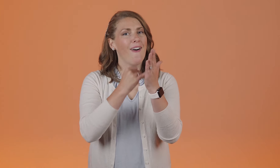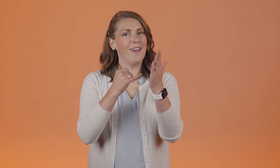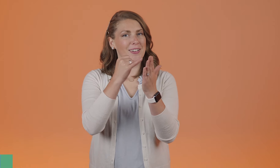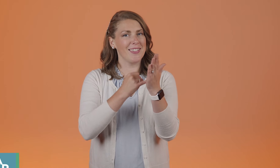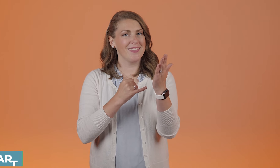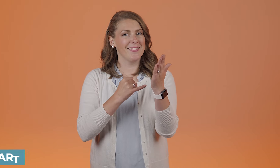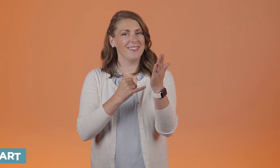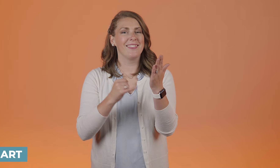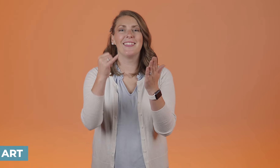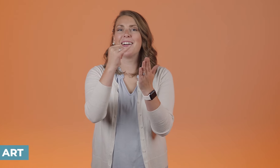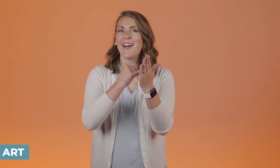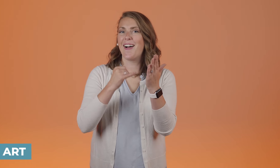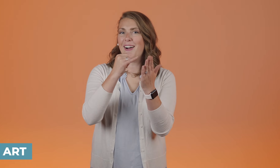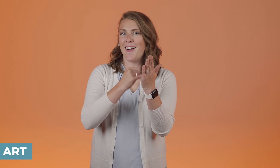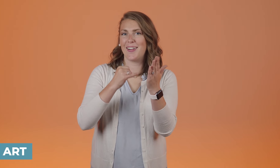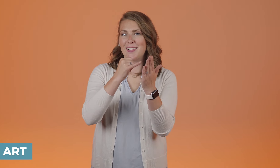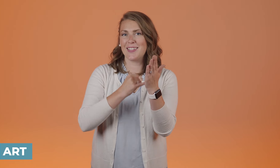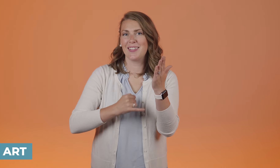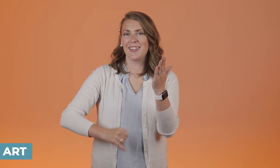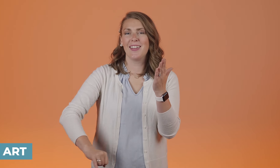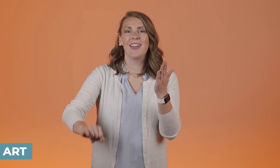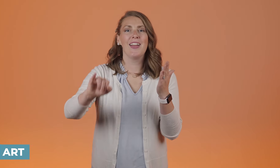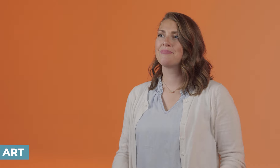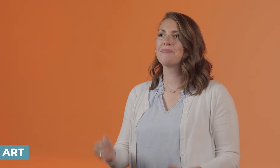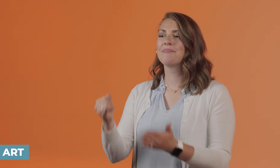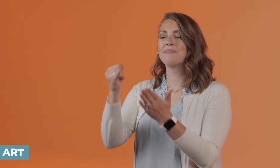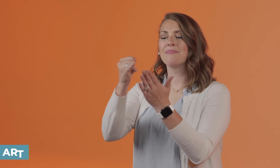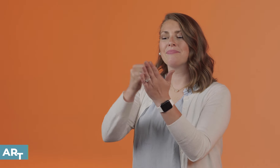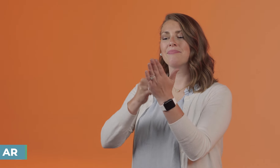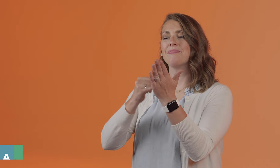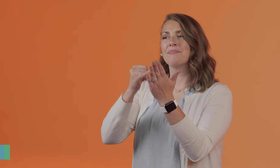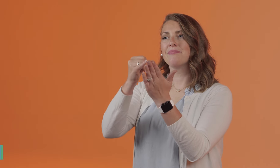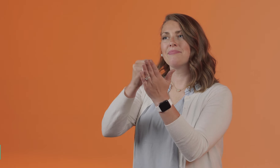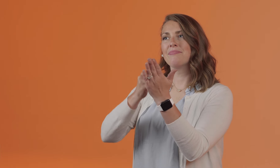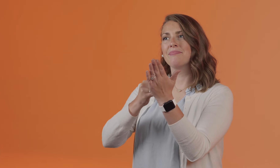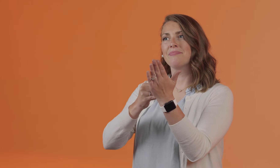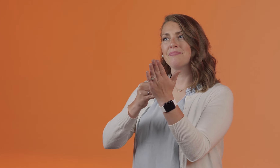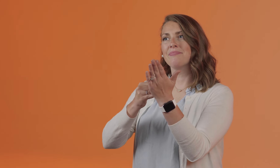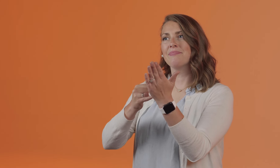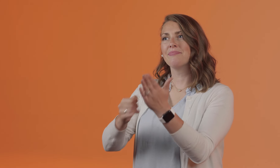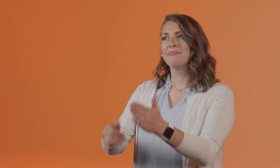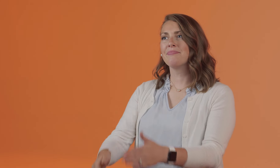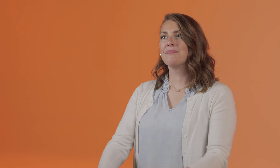ART ART Your finger is drawing like you're in art class.